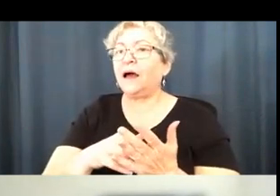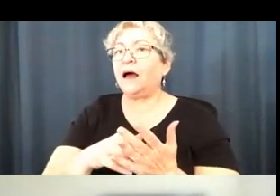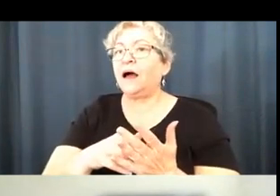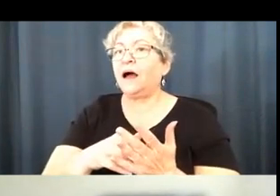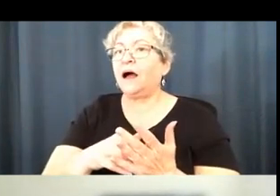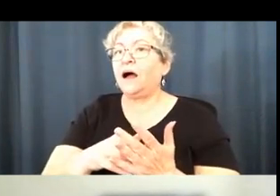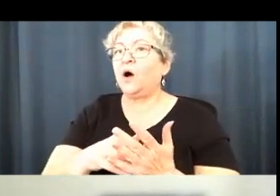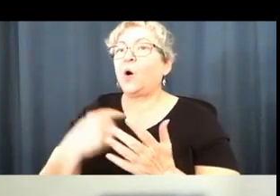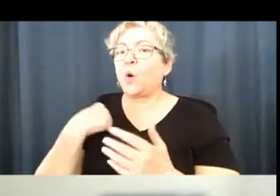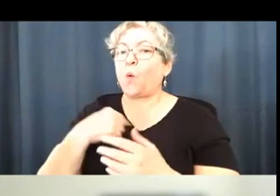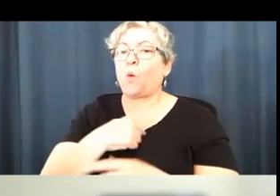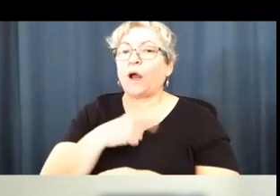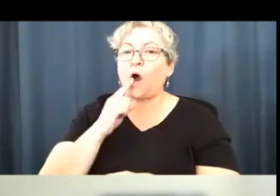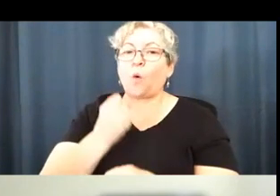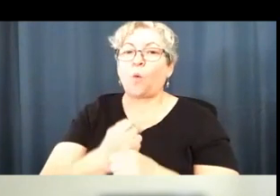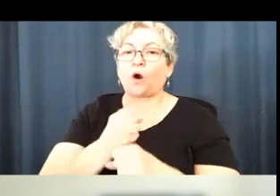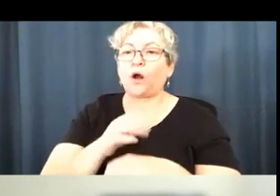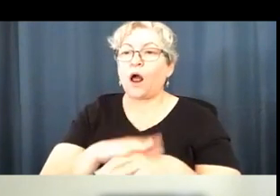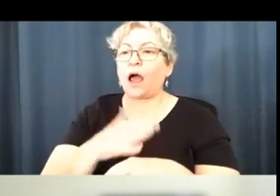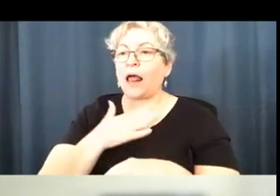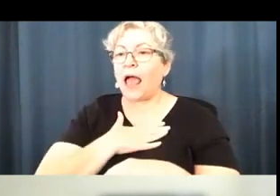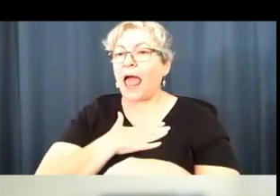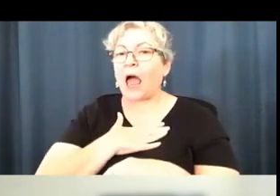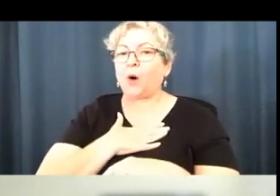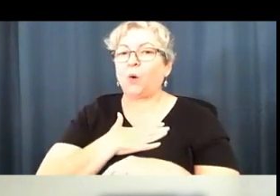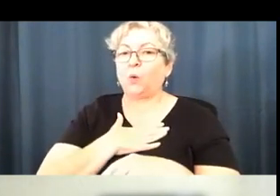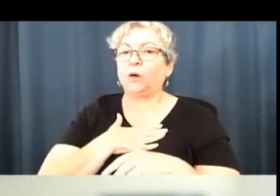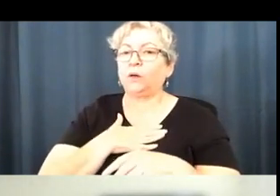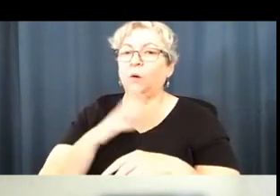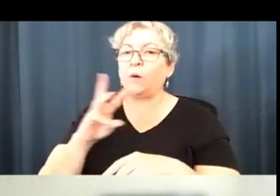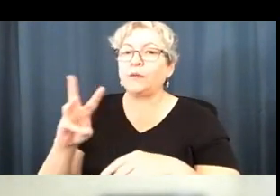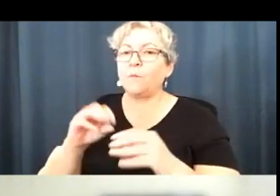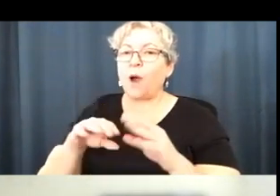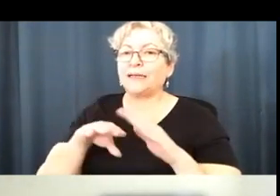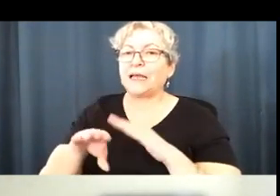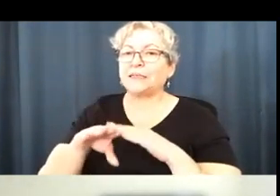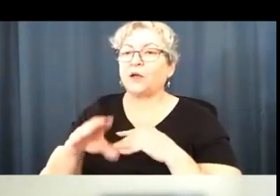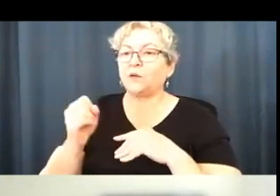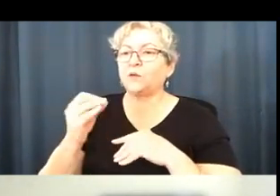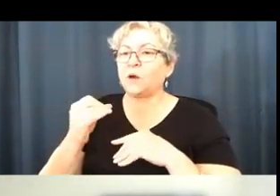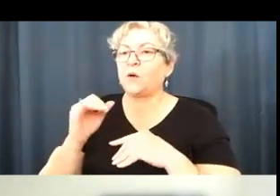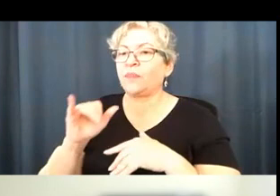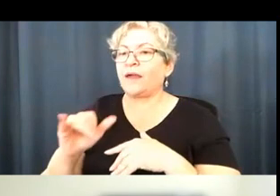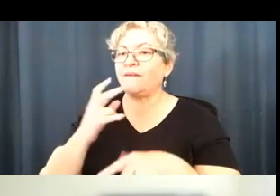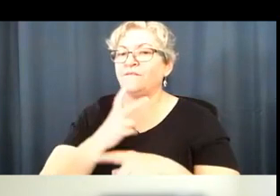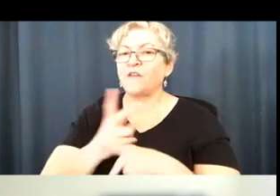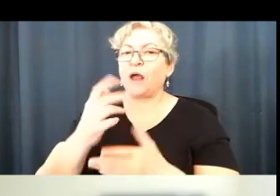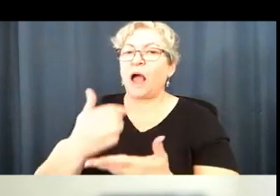we're working on making our list terms more accessible. And so, that is very, very helpful, thank you.